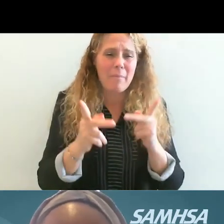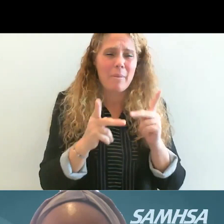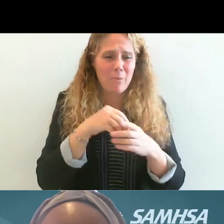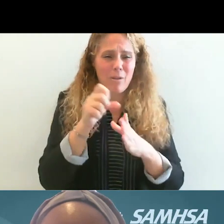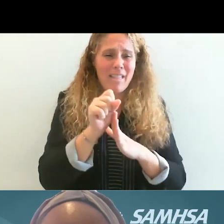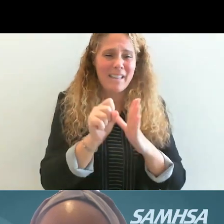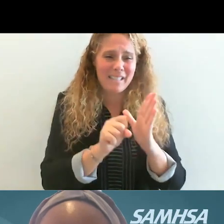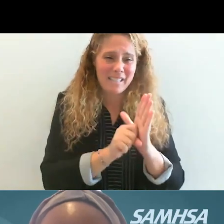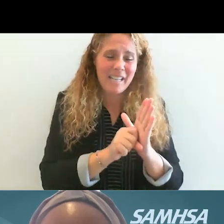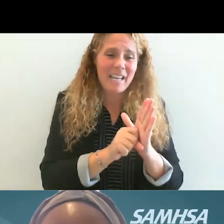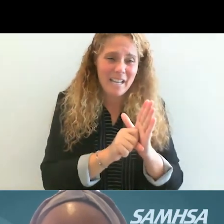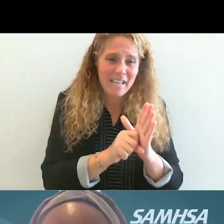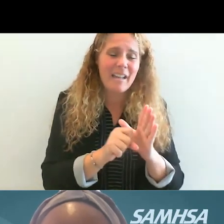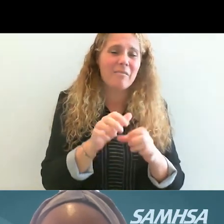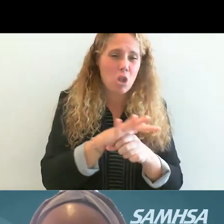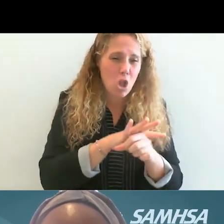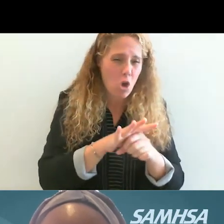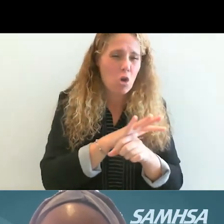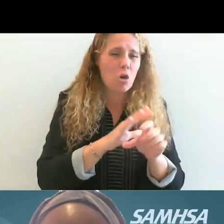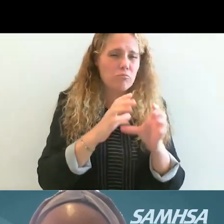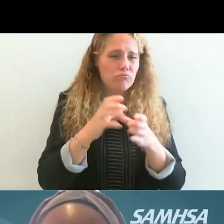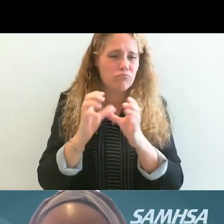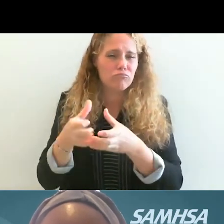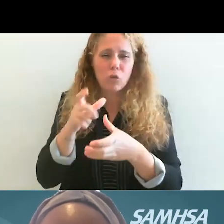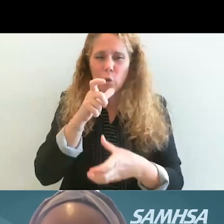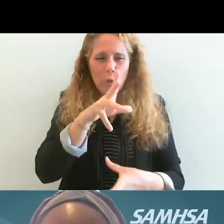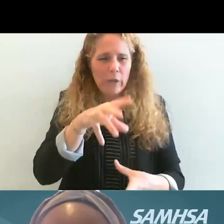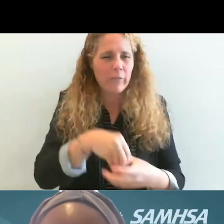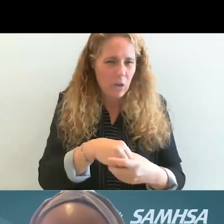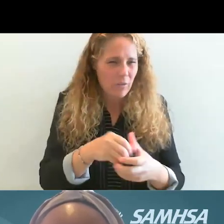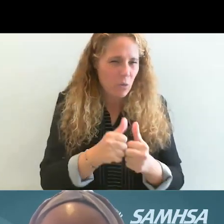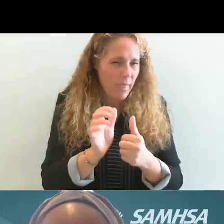AND LOCAL ENTITIES ENGAGED THERE.